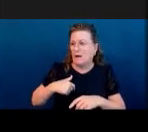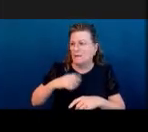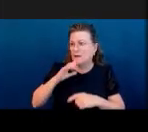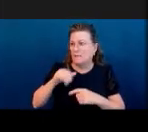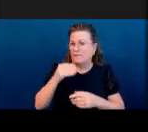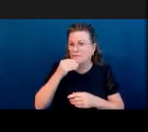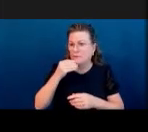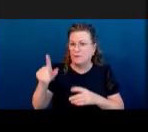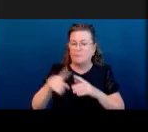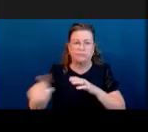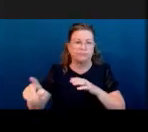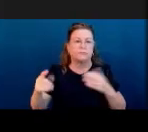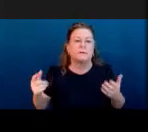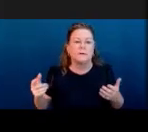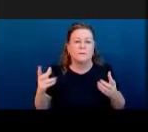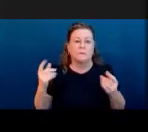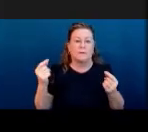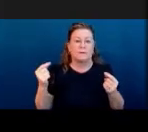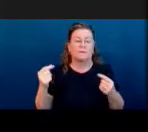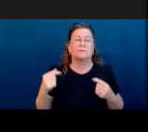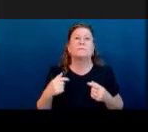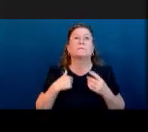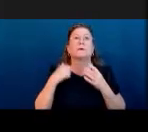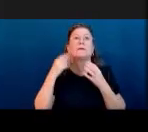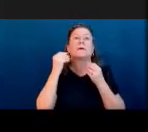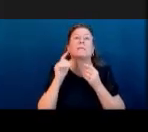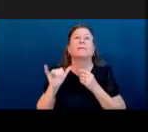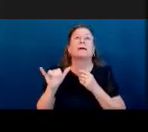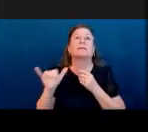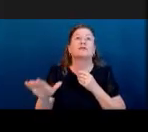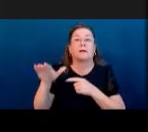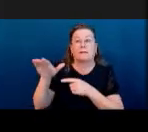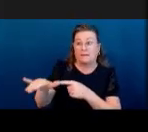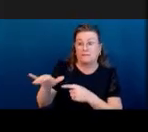What do I do? And so I thought about this child, what does he